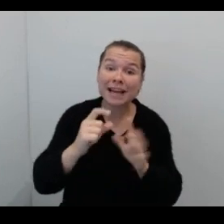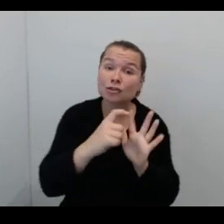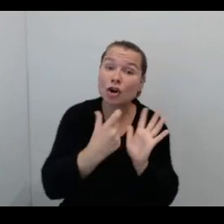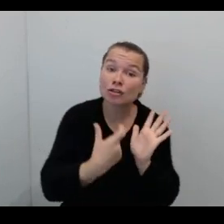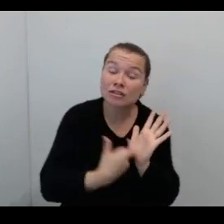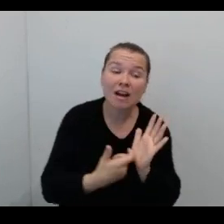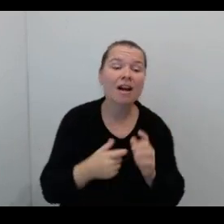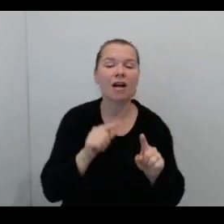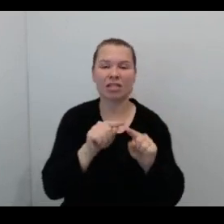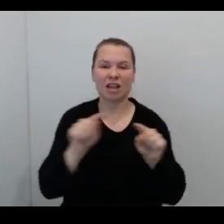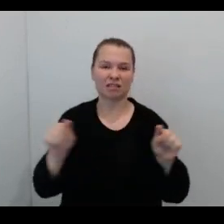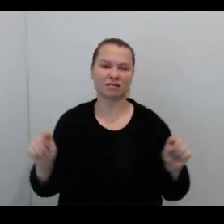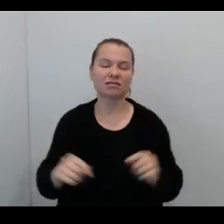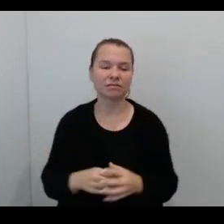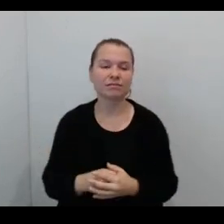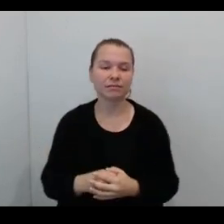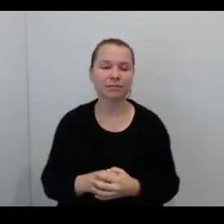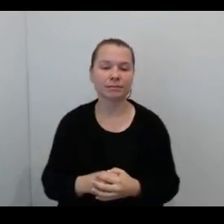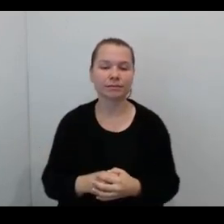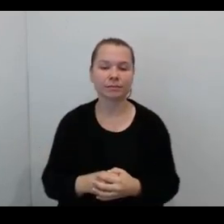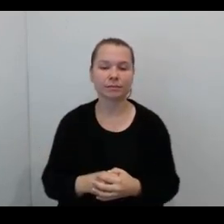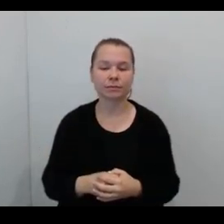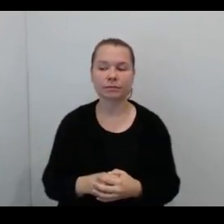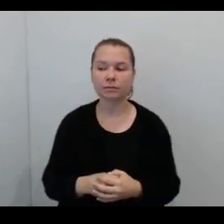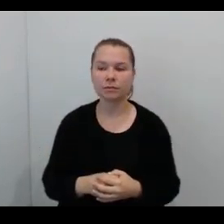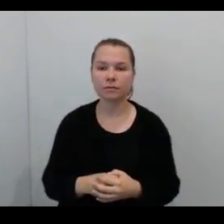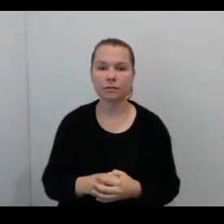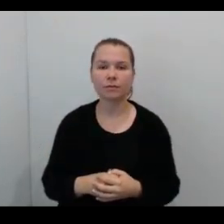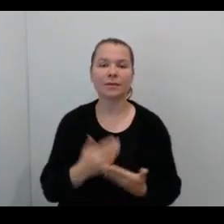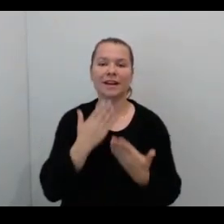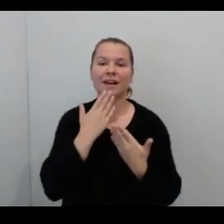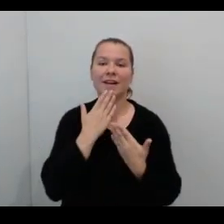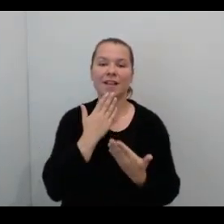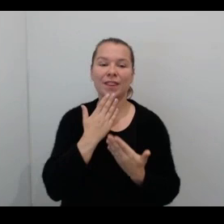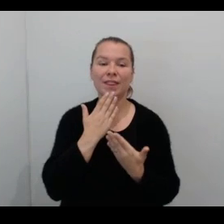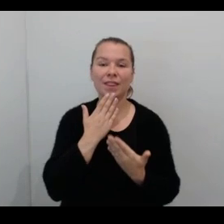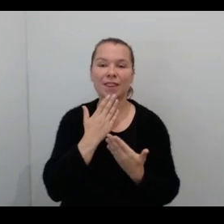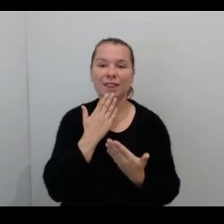Thank you to those who have had the time to answer it.